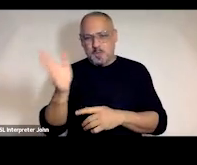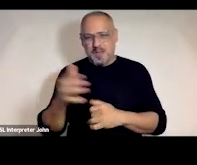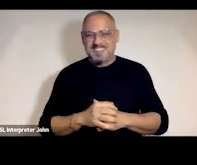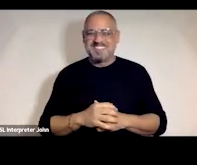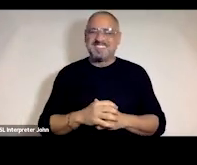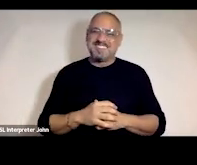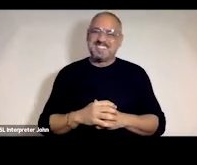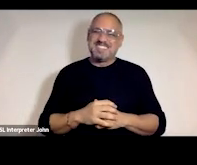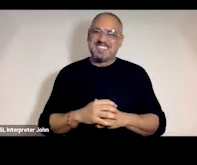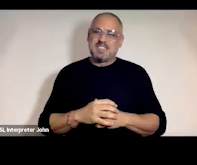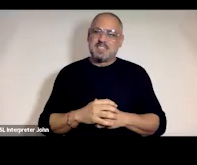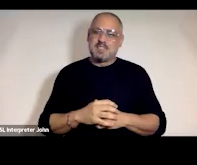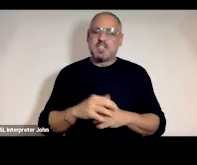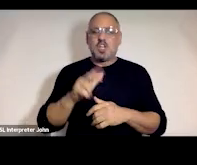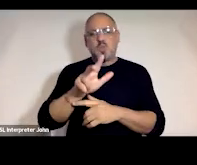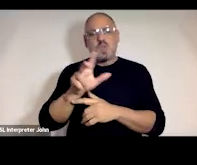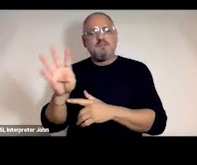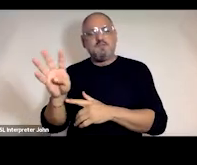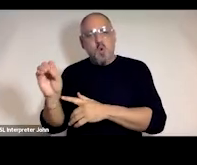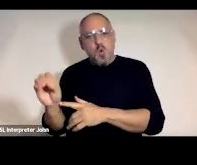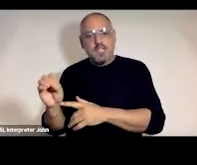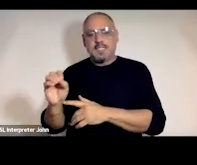I'll get till 3:40 Eastern time,